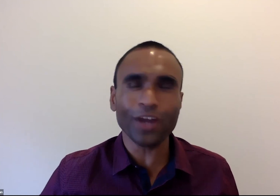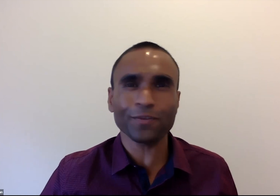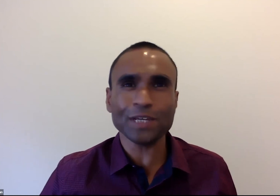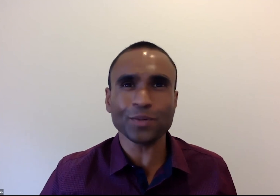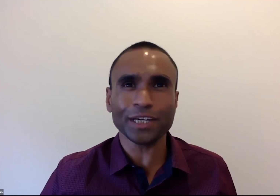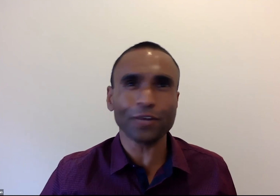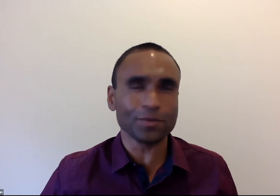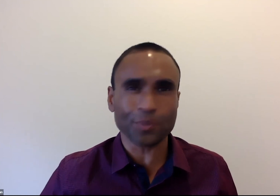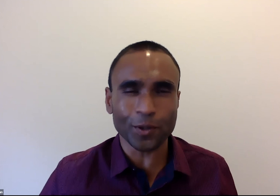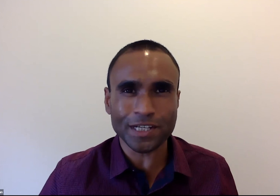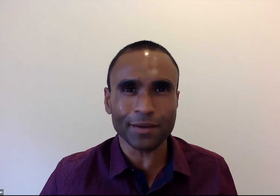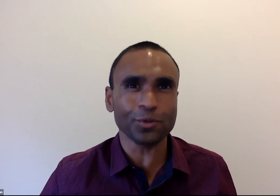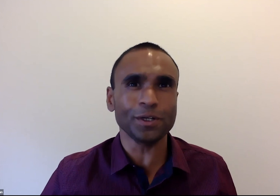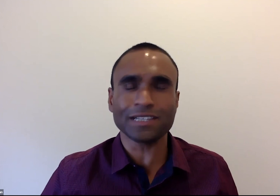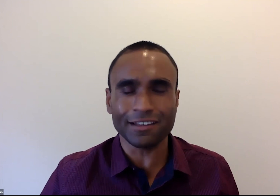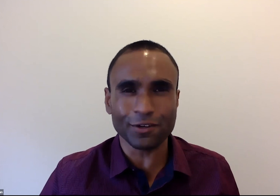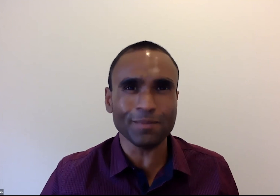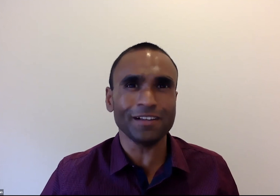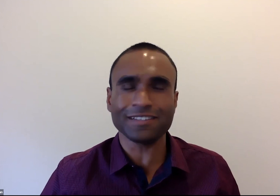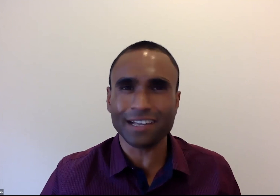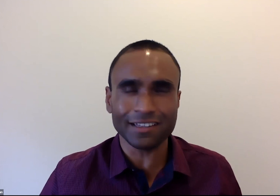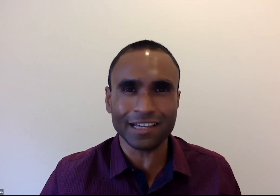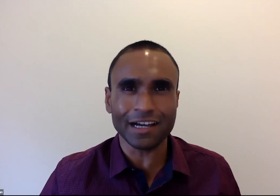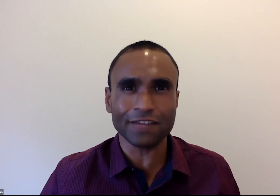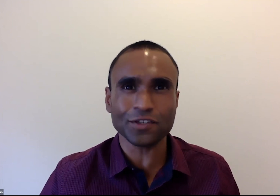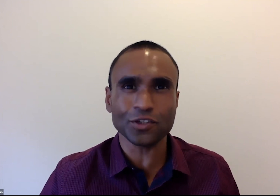from these working groups we're all time poor, it's another email, another thing we have to do,